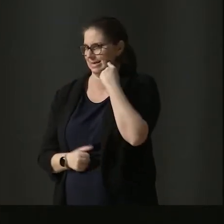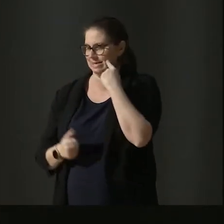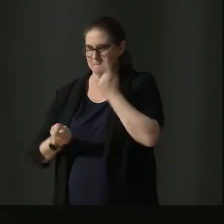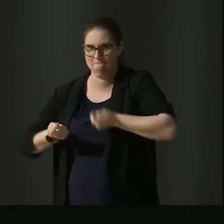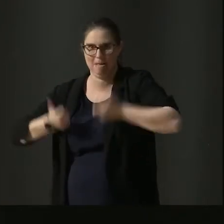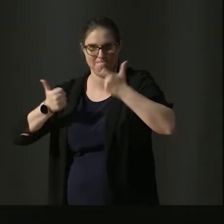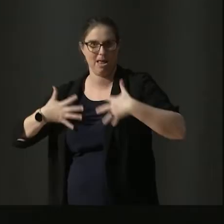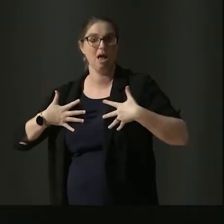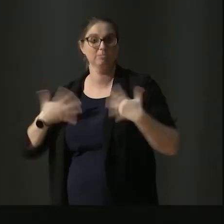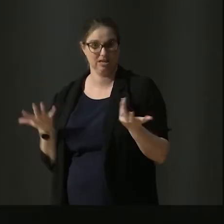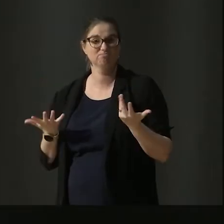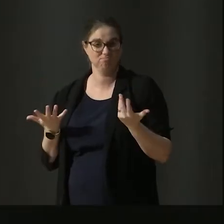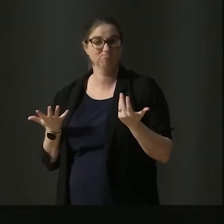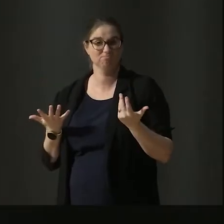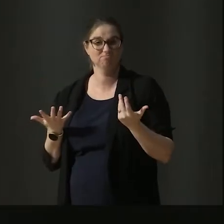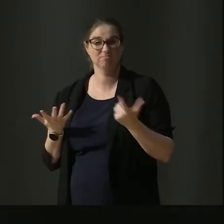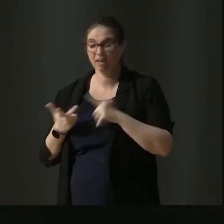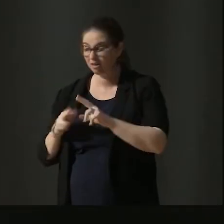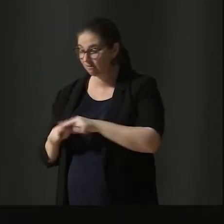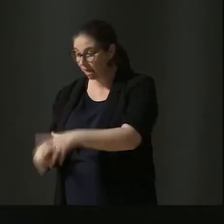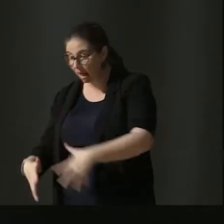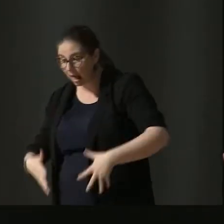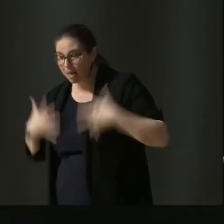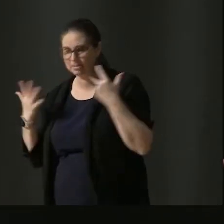and that would generally result in him throwing furniture across the room.